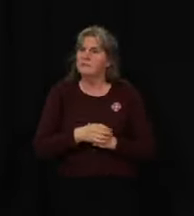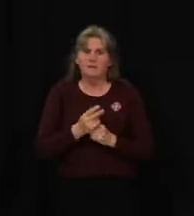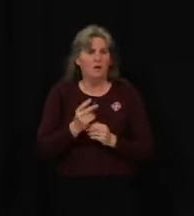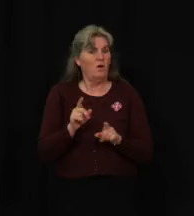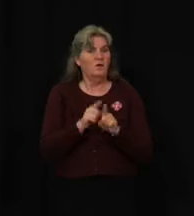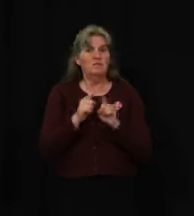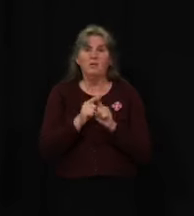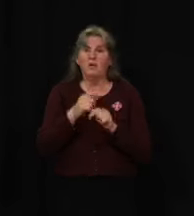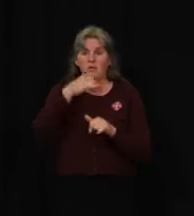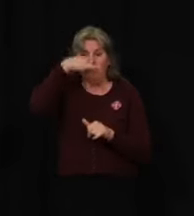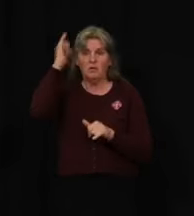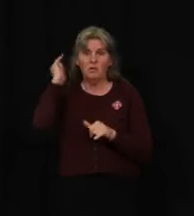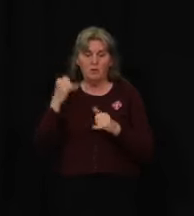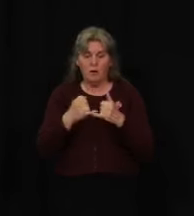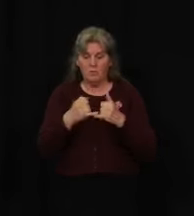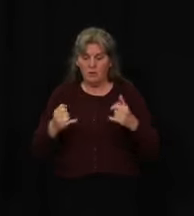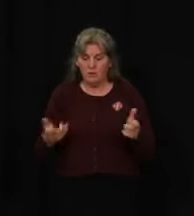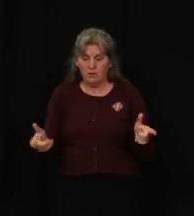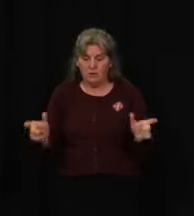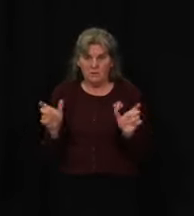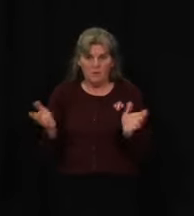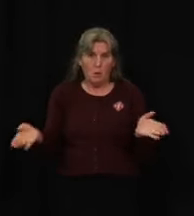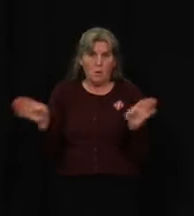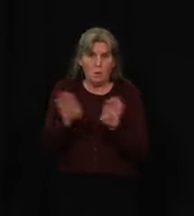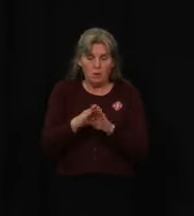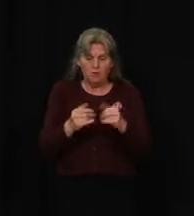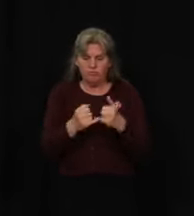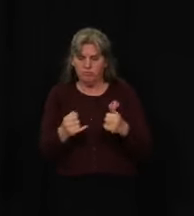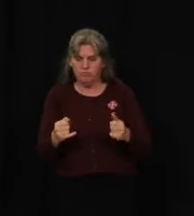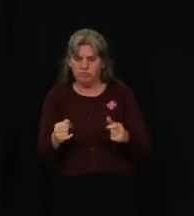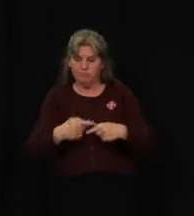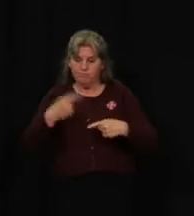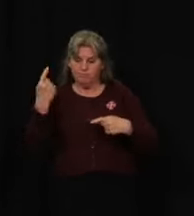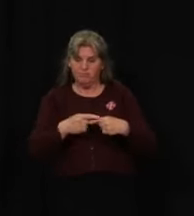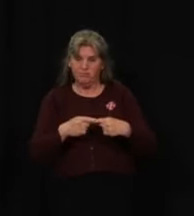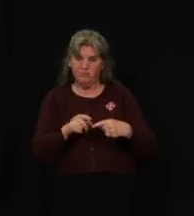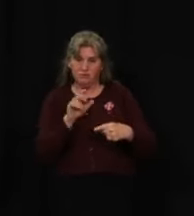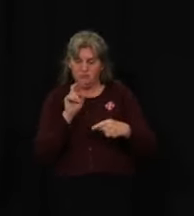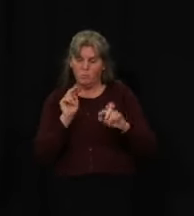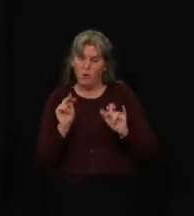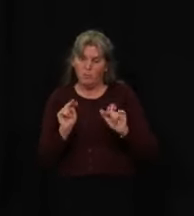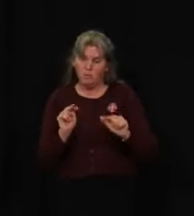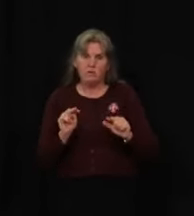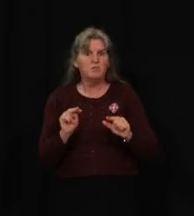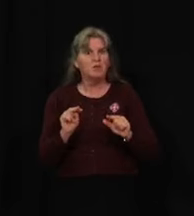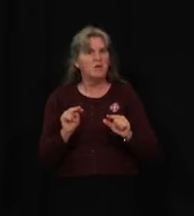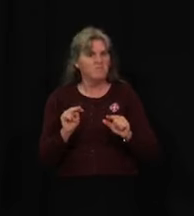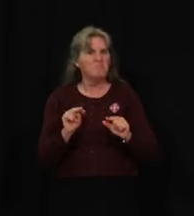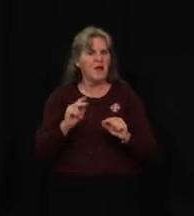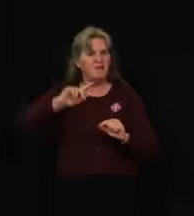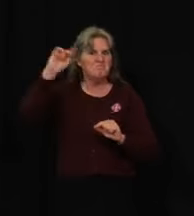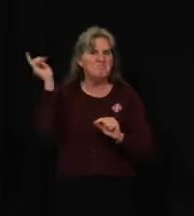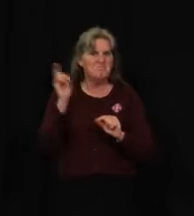our borders and mandatory self-isolation of anyone coming into Yukon has helped to keep